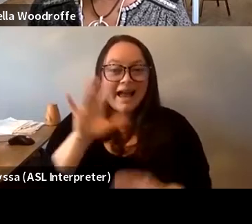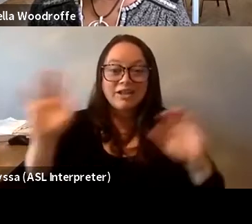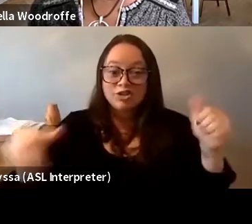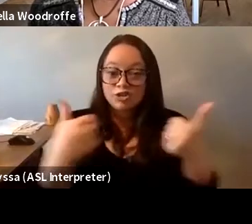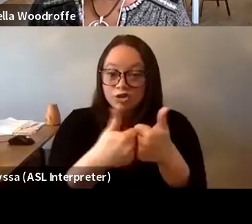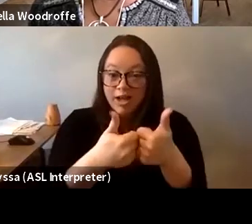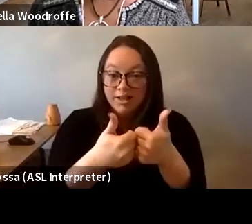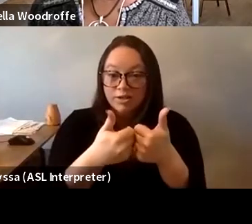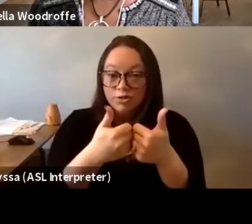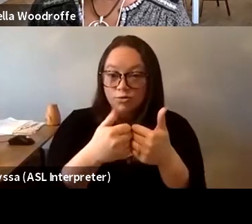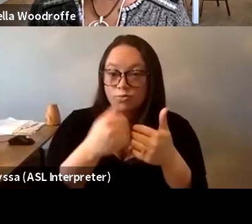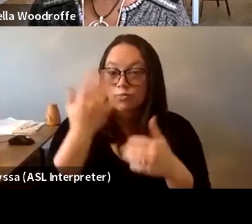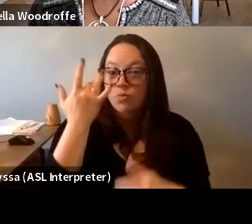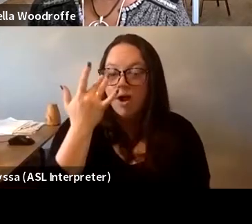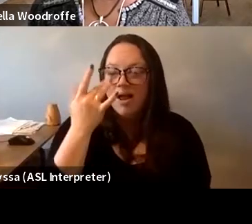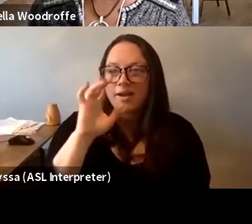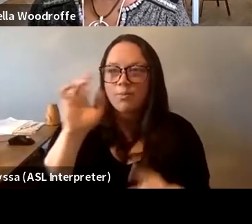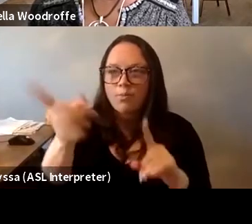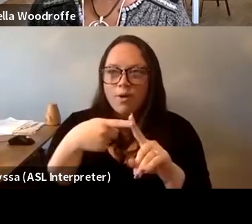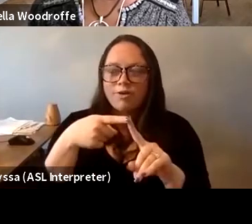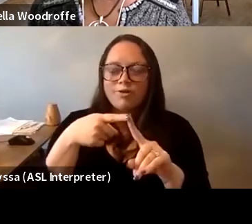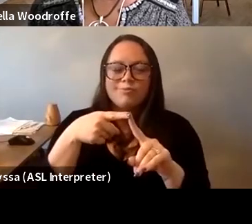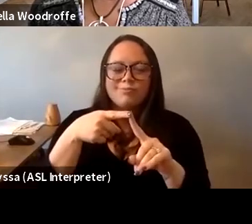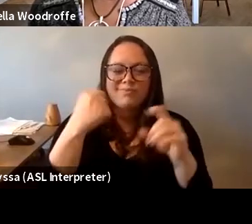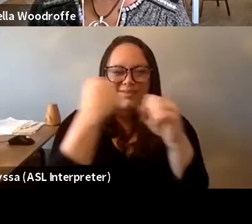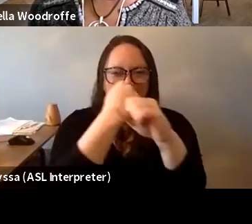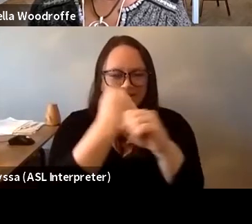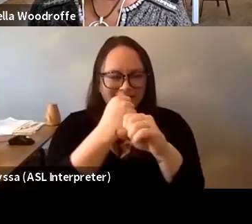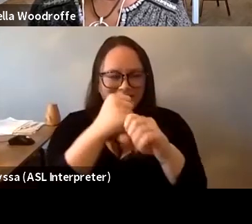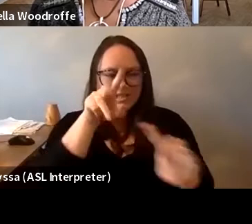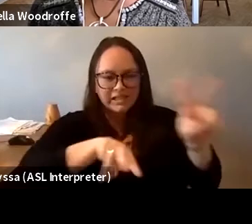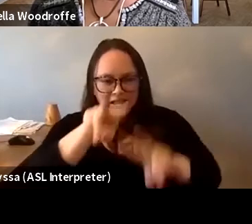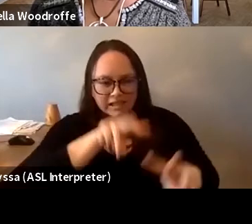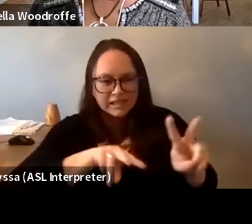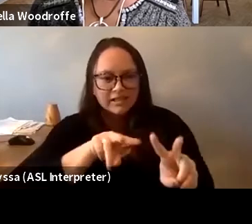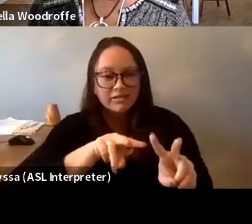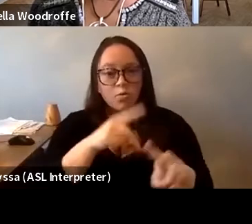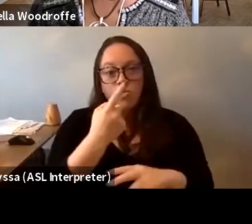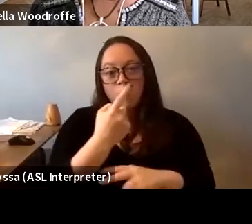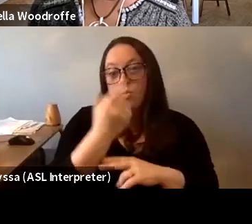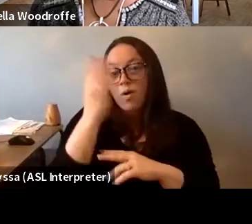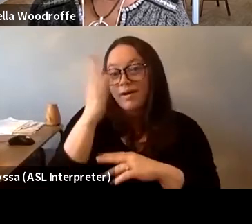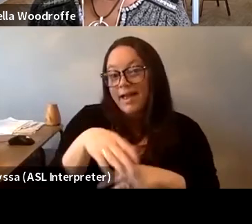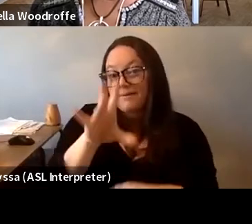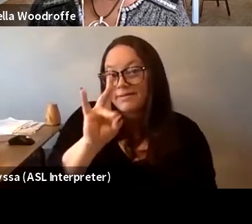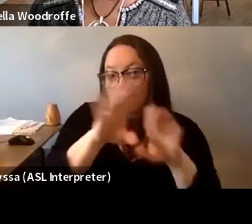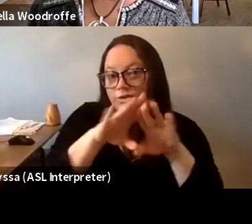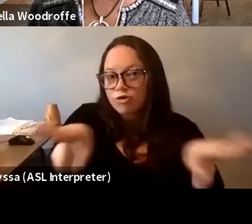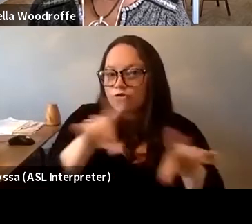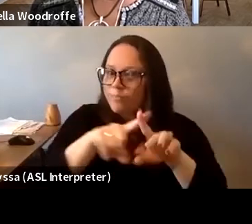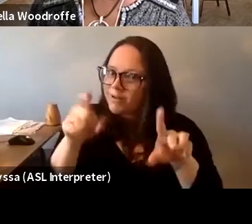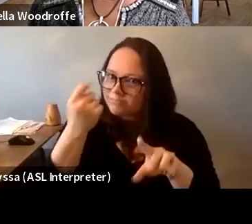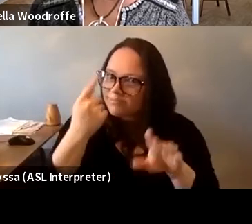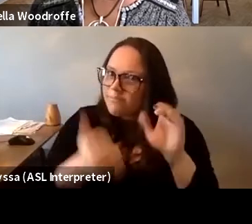you look at the statistics, and, you know, one out of seven children, but most of those will be males, right. And so, my